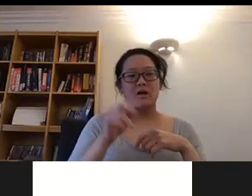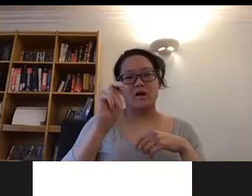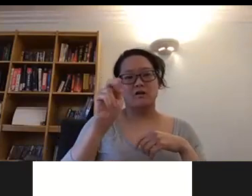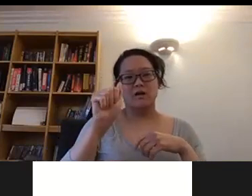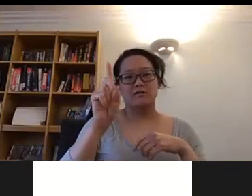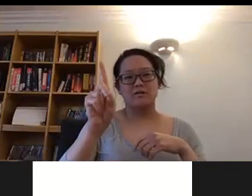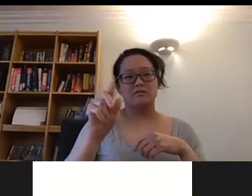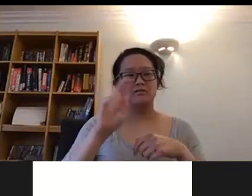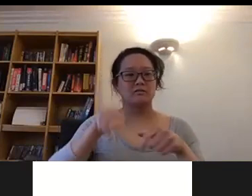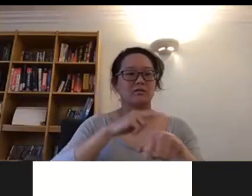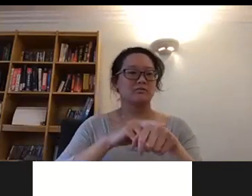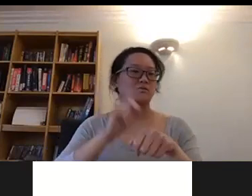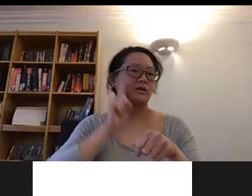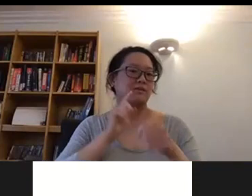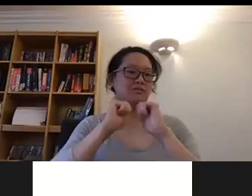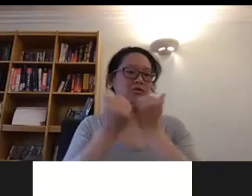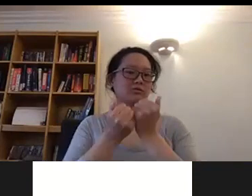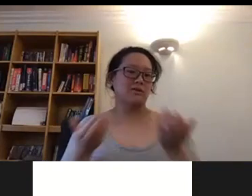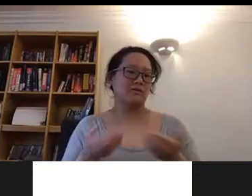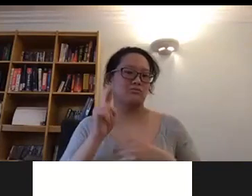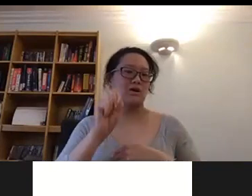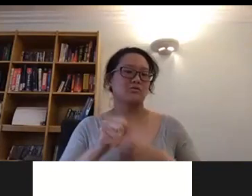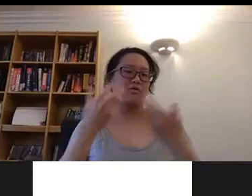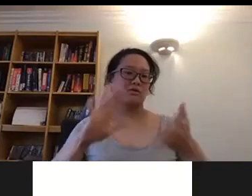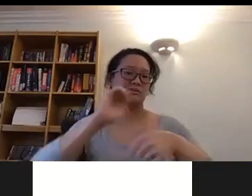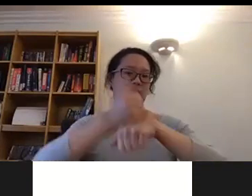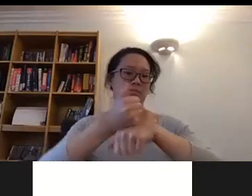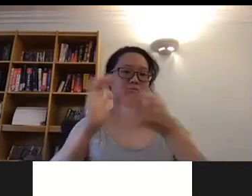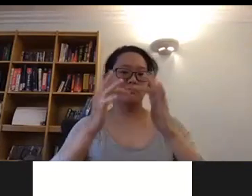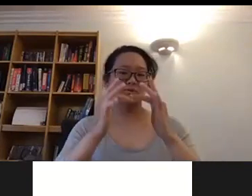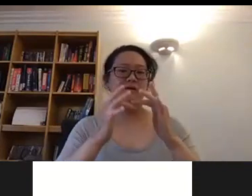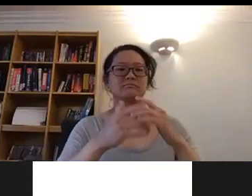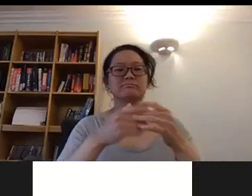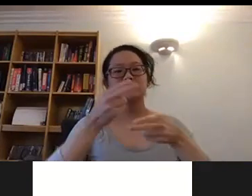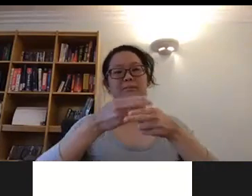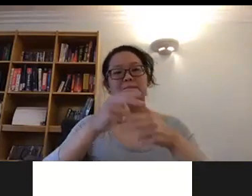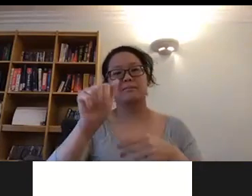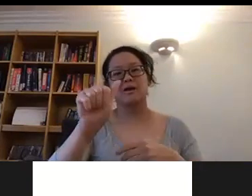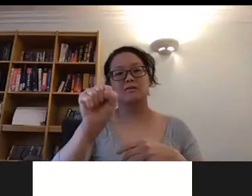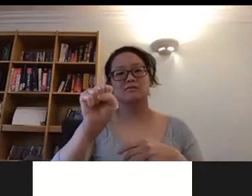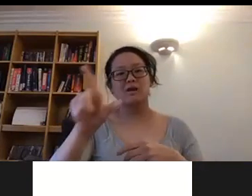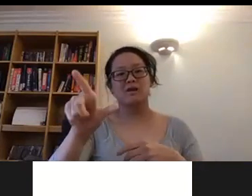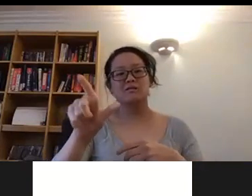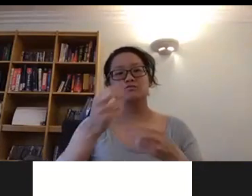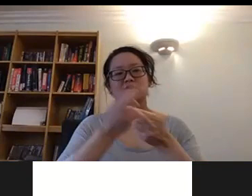And lastly, NAD, which is the Deaf organization, National Association of the Deaf in America